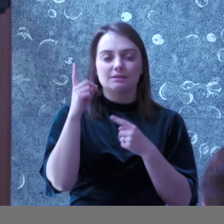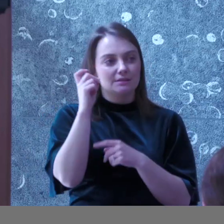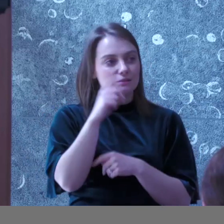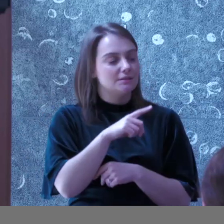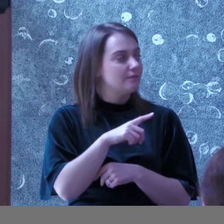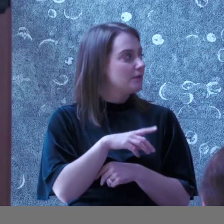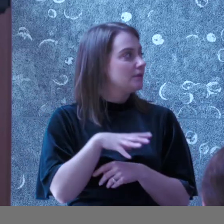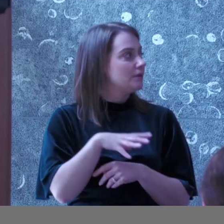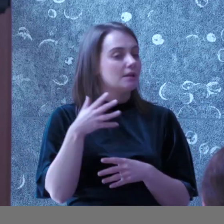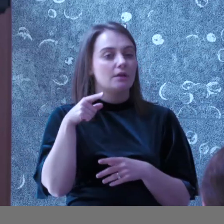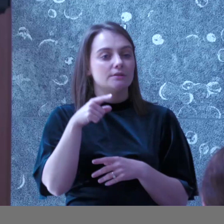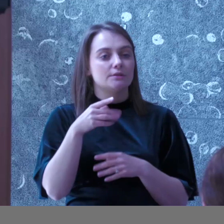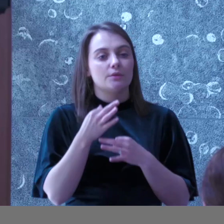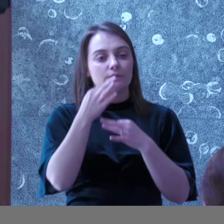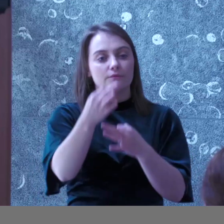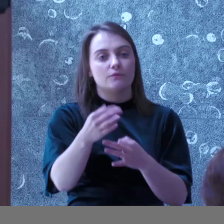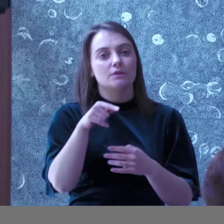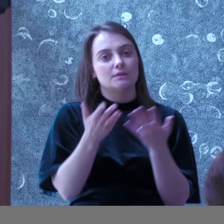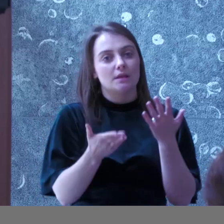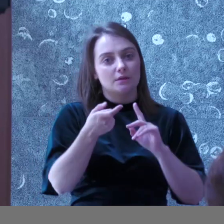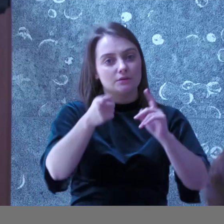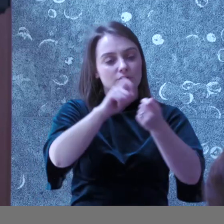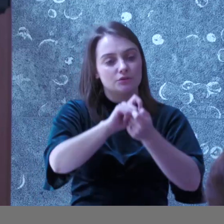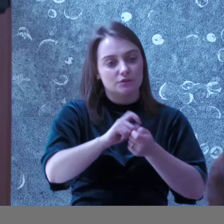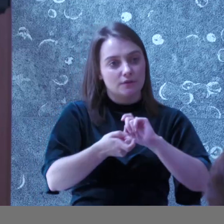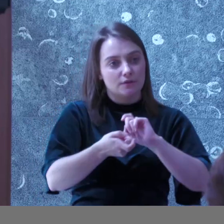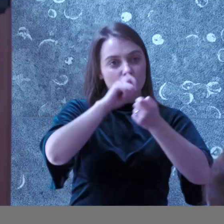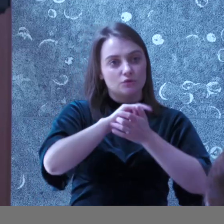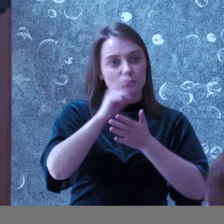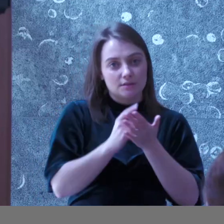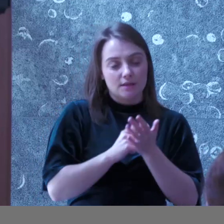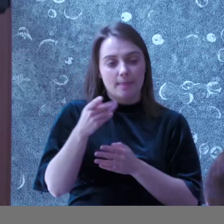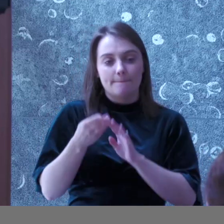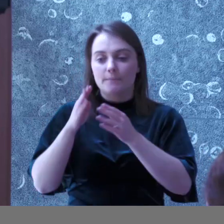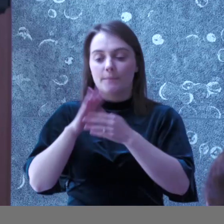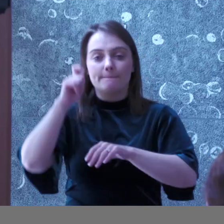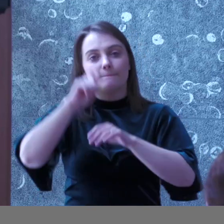do it in the future and they changed the design and became the best selling tooth brush into the